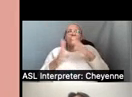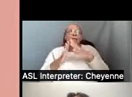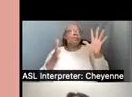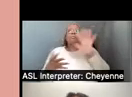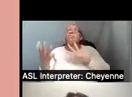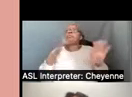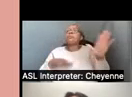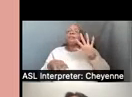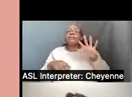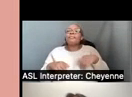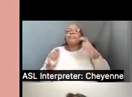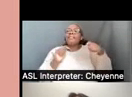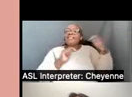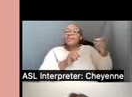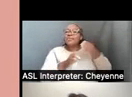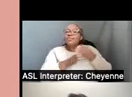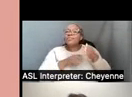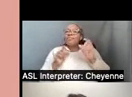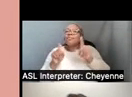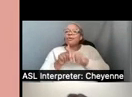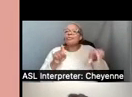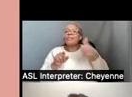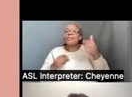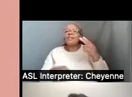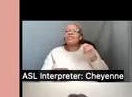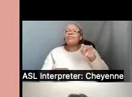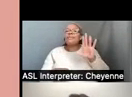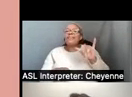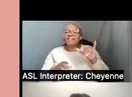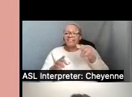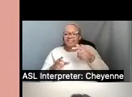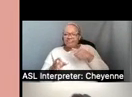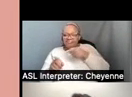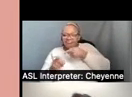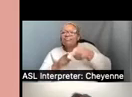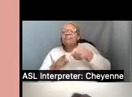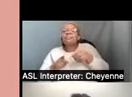the documentary field, as well as many other humanities fields have required that they will more